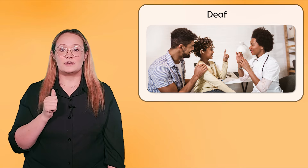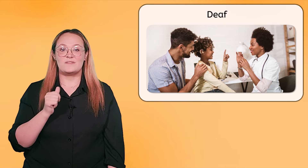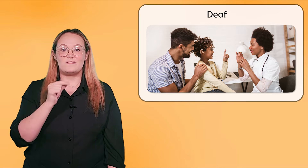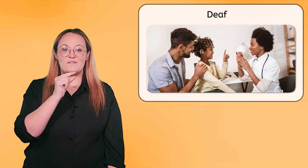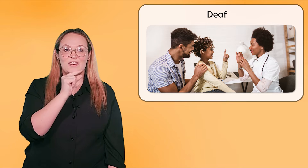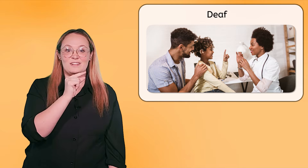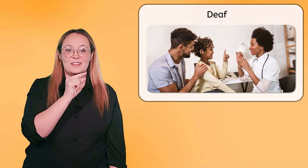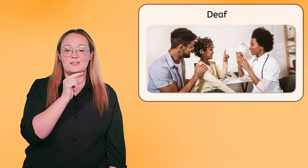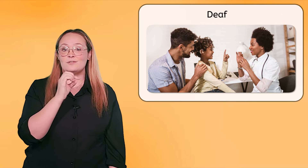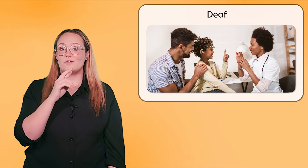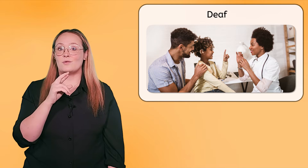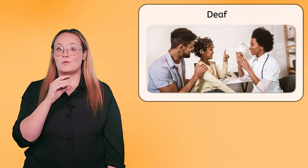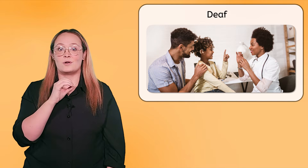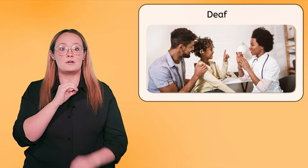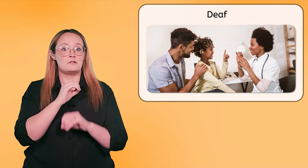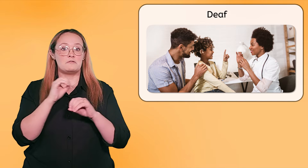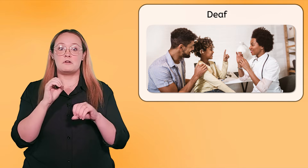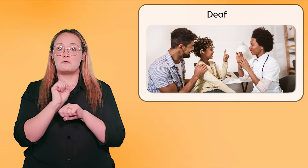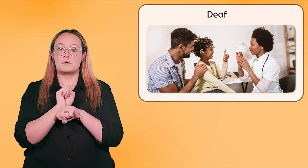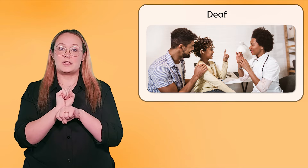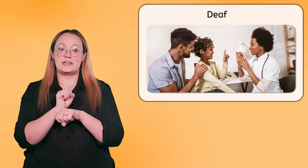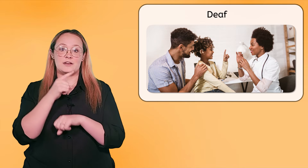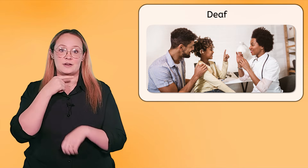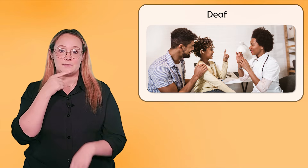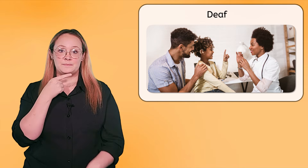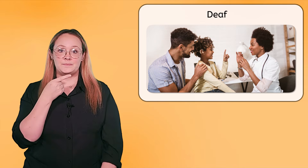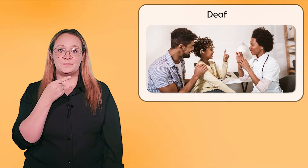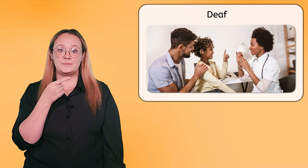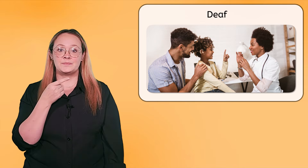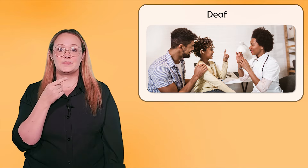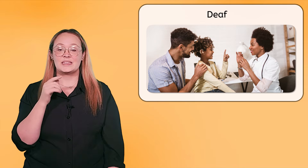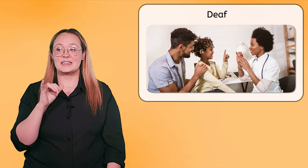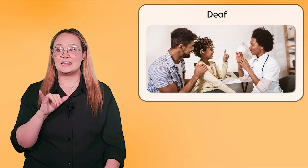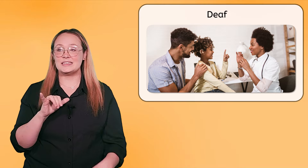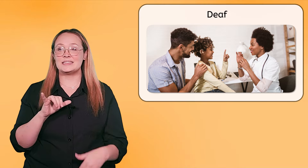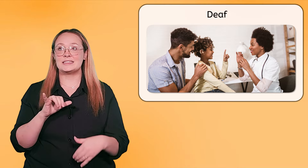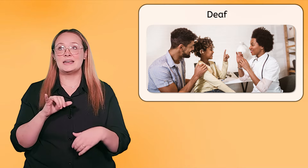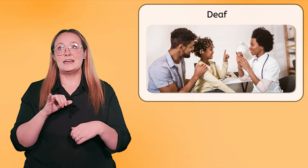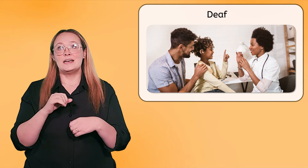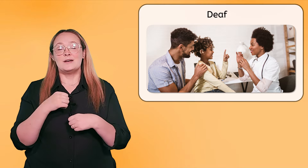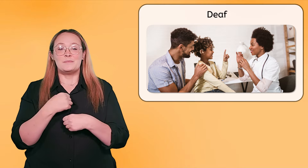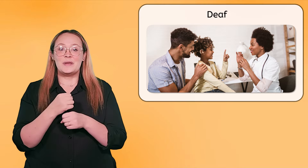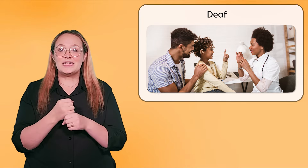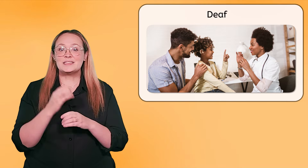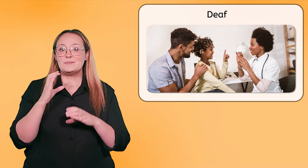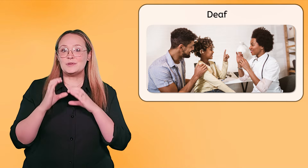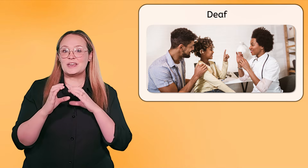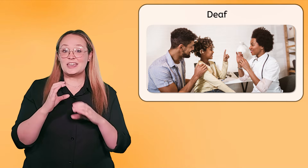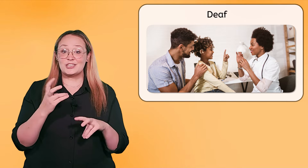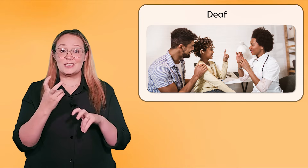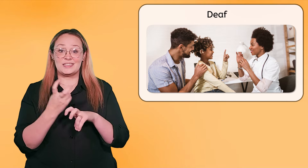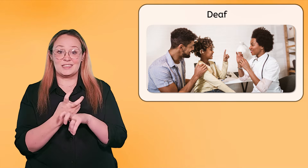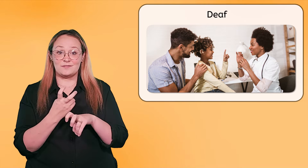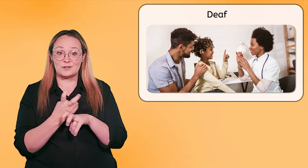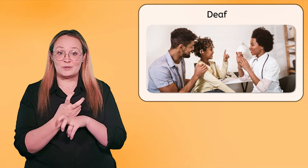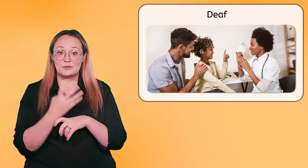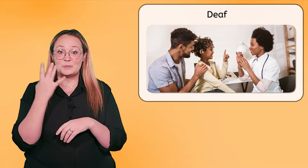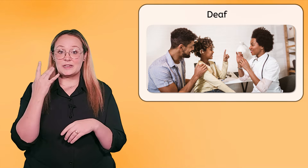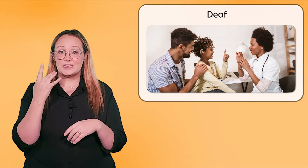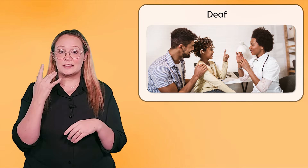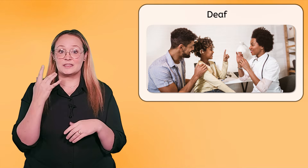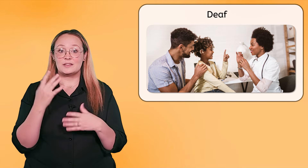is very little or no working hearing. This makes communication difficult because,